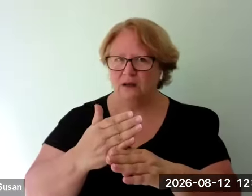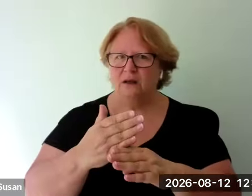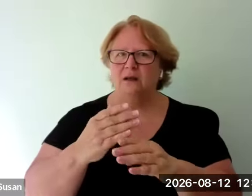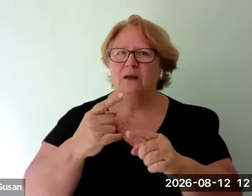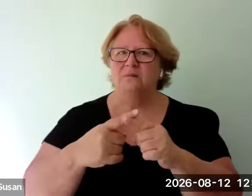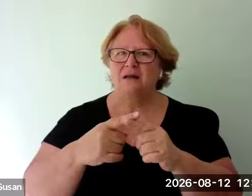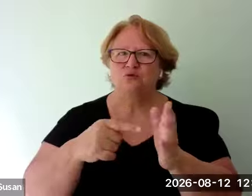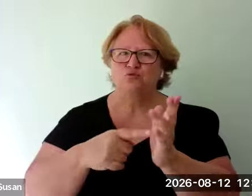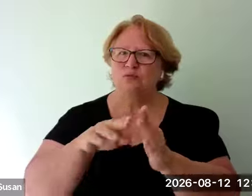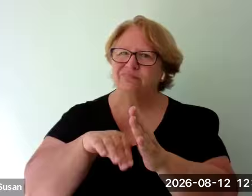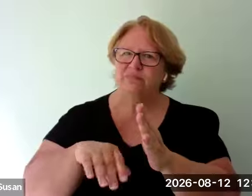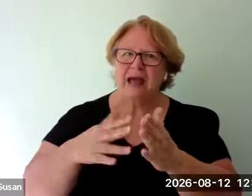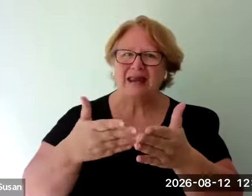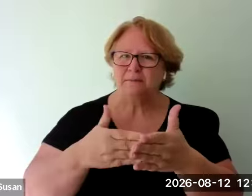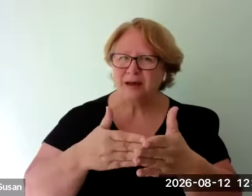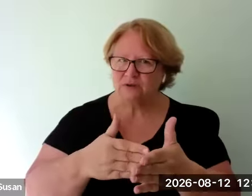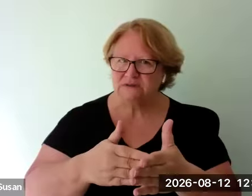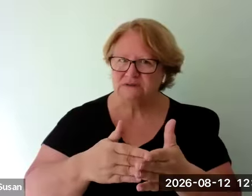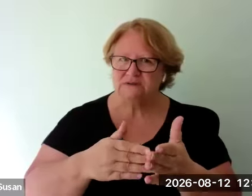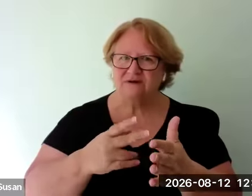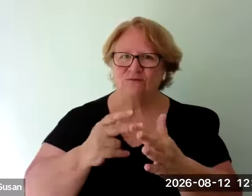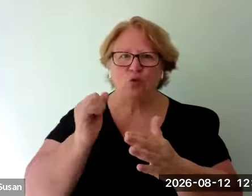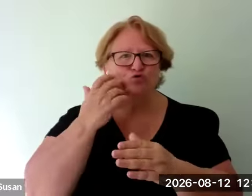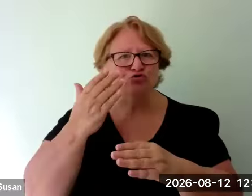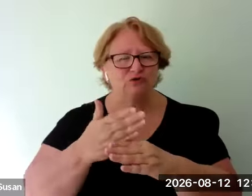the program would support their career progression and